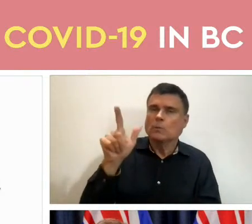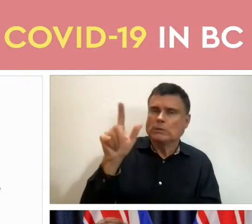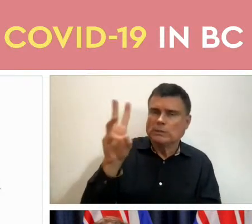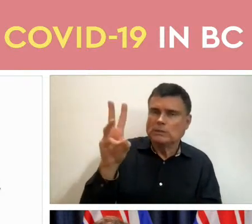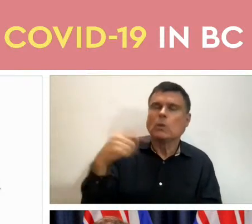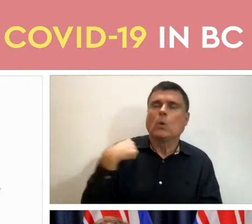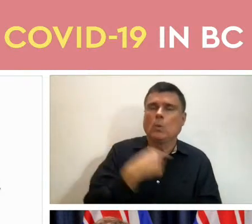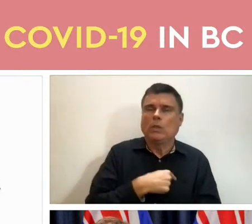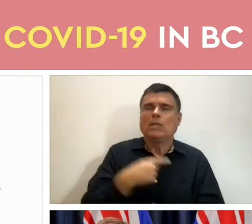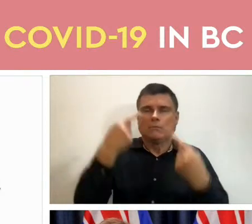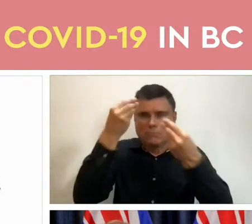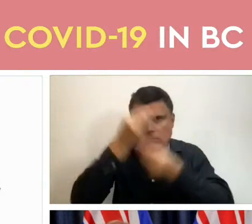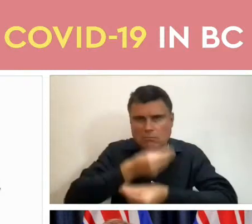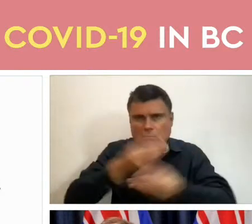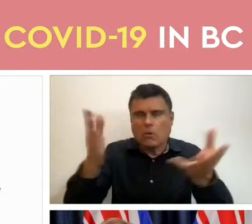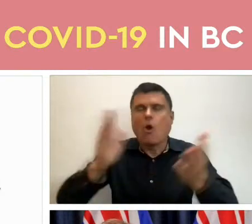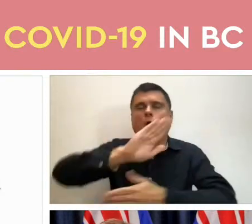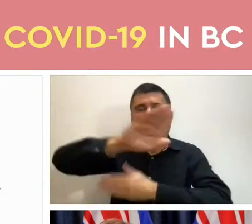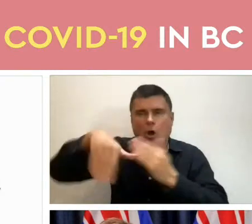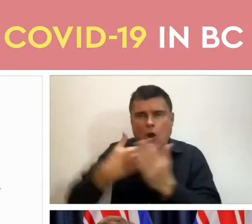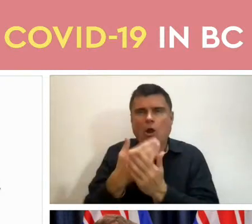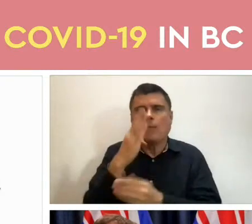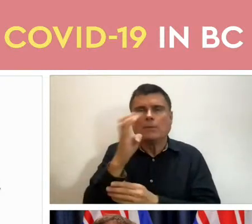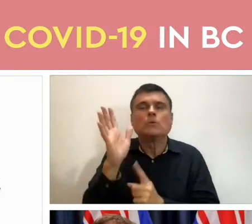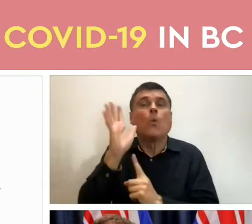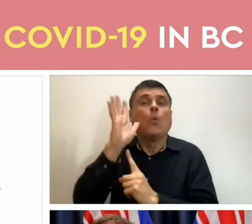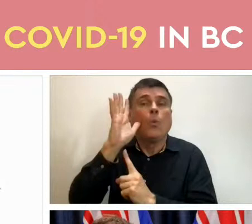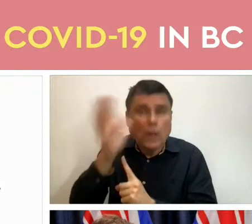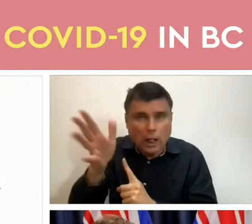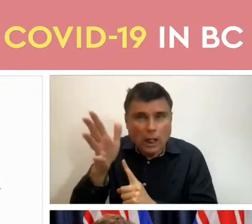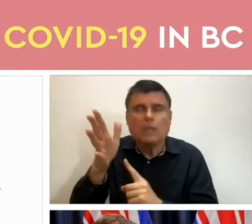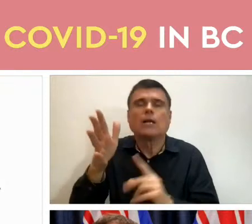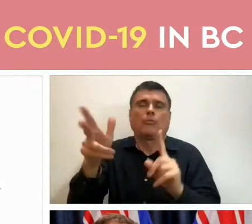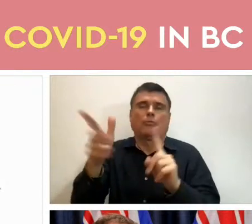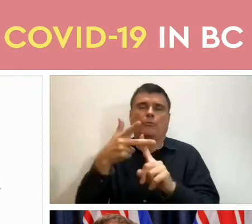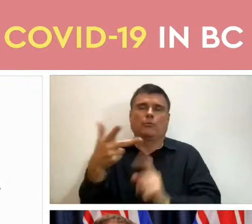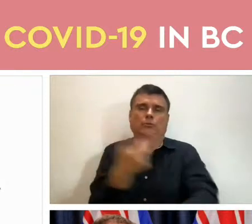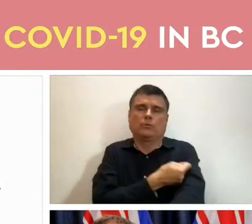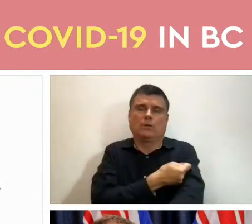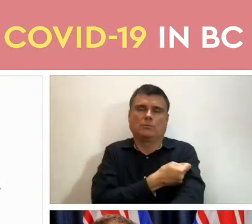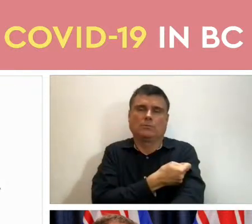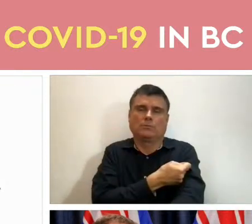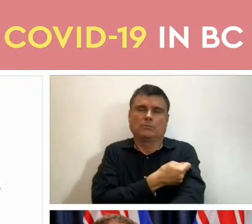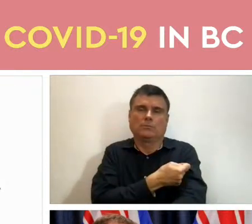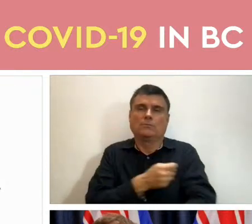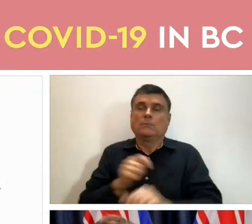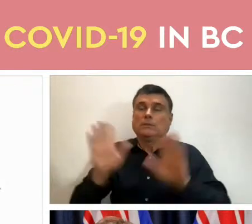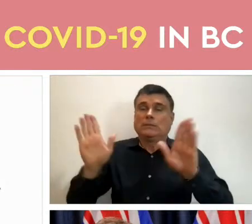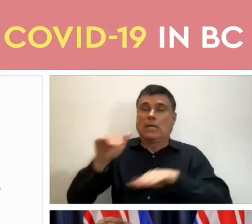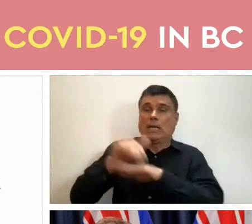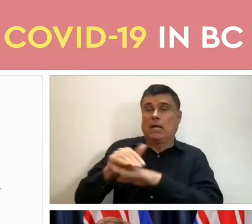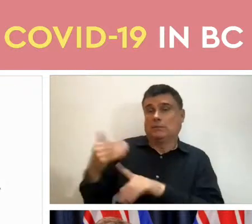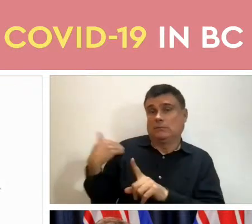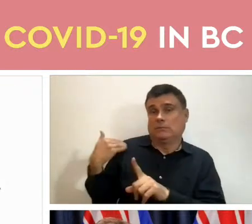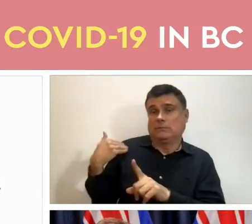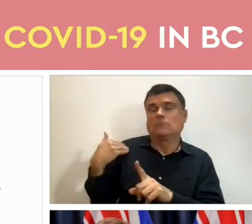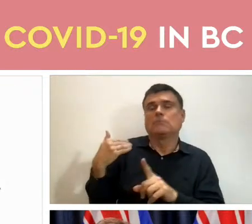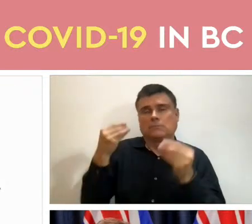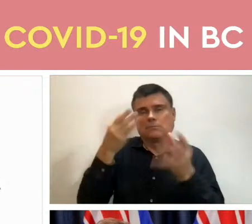To date as of -- this is as of